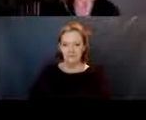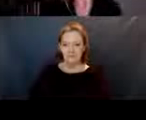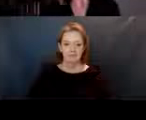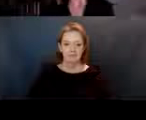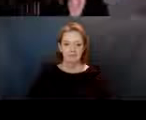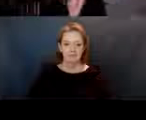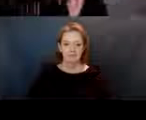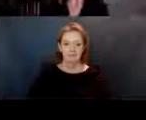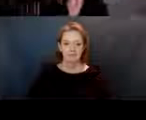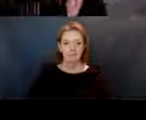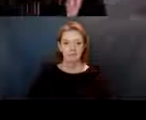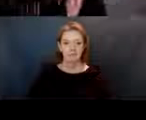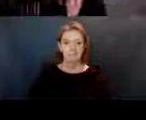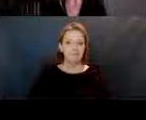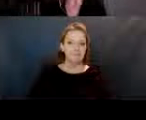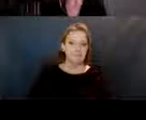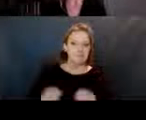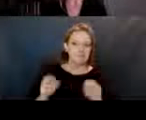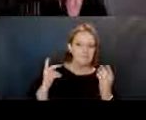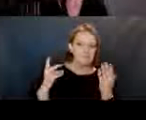All right, I think we can get going now.